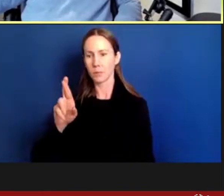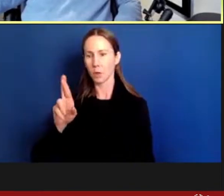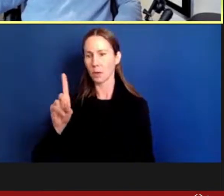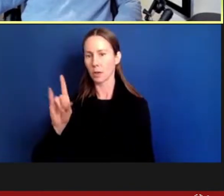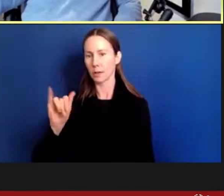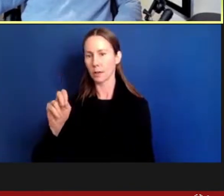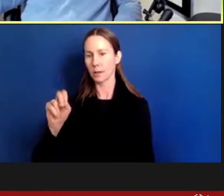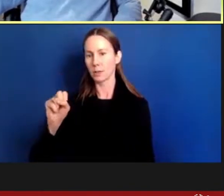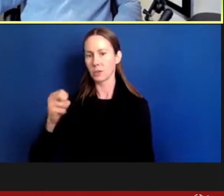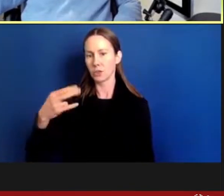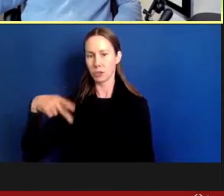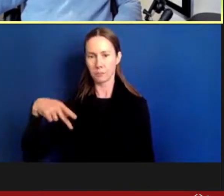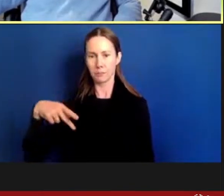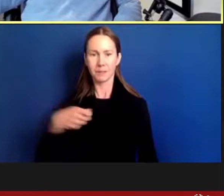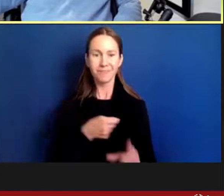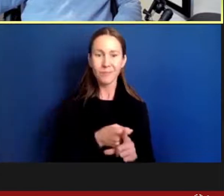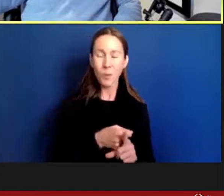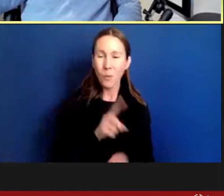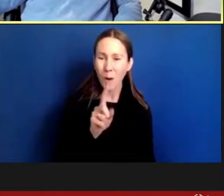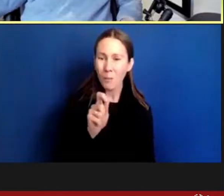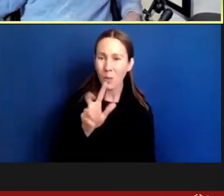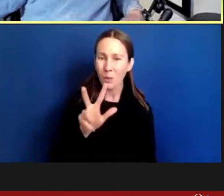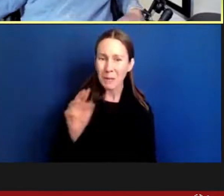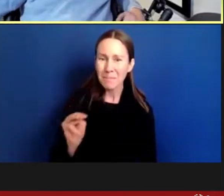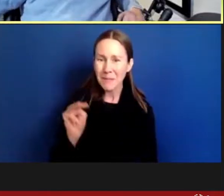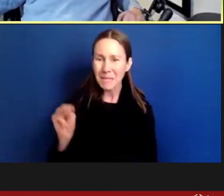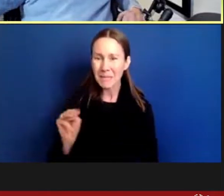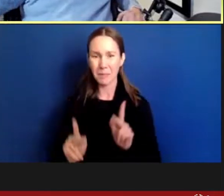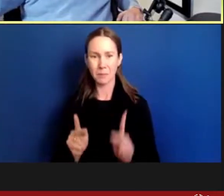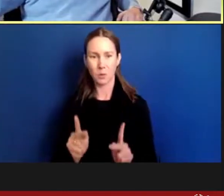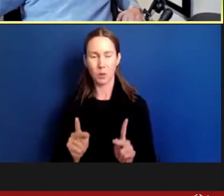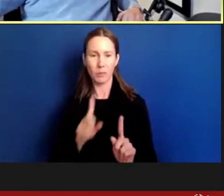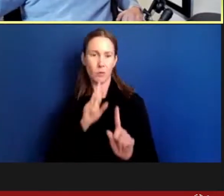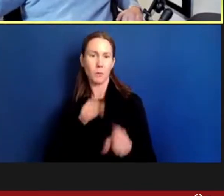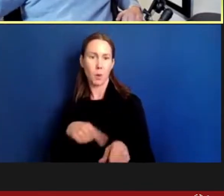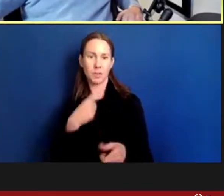people. We undertook the report to examine the treatment of people with disabilities within the